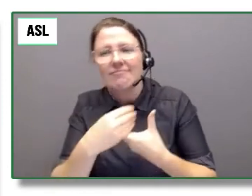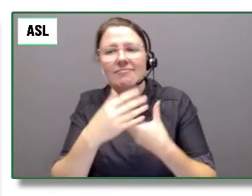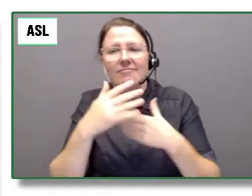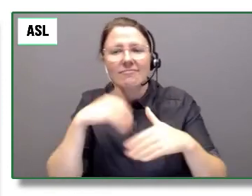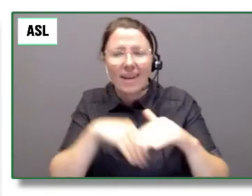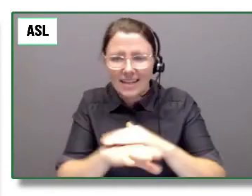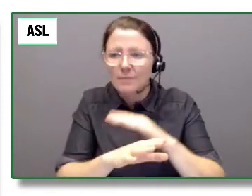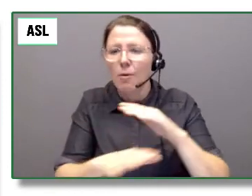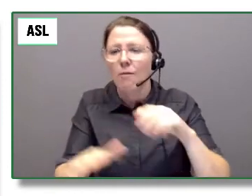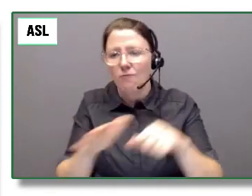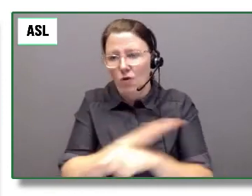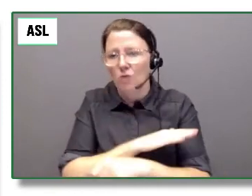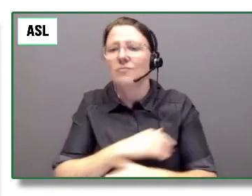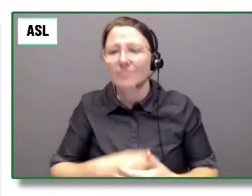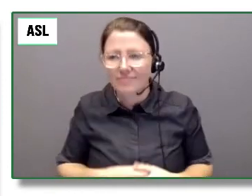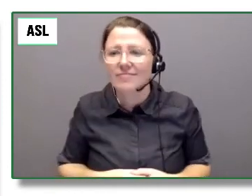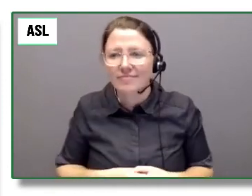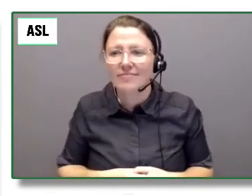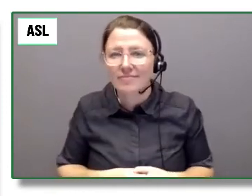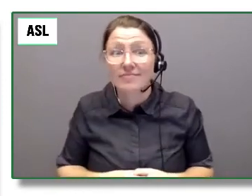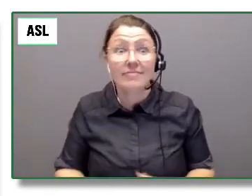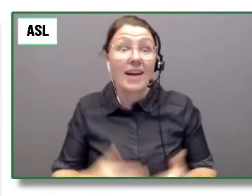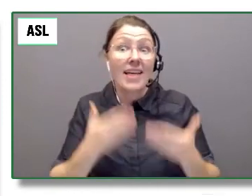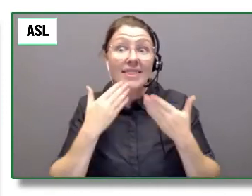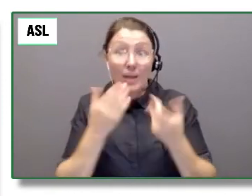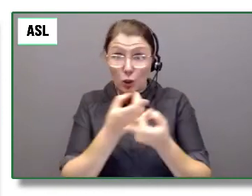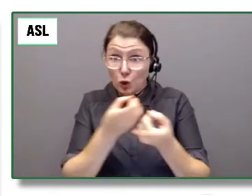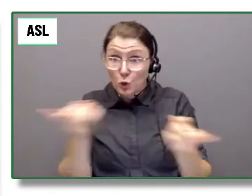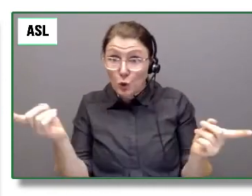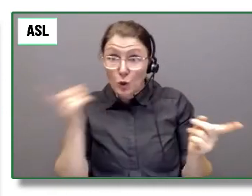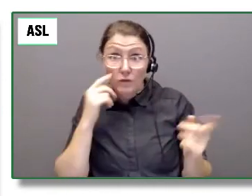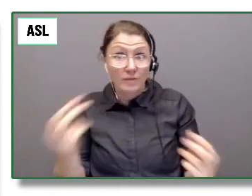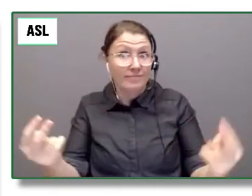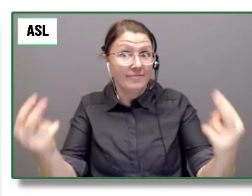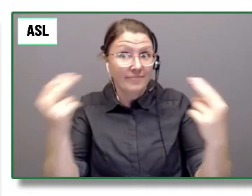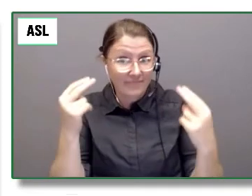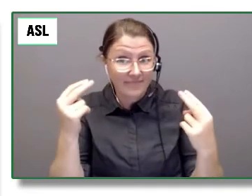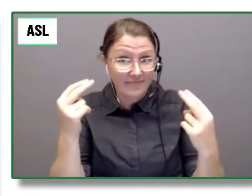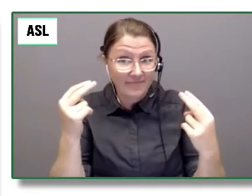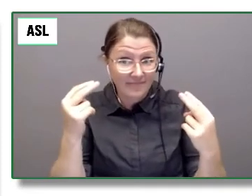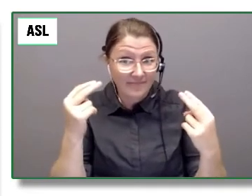So thank you for showing up. Thank you for raising your voice even